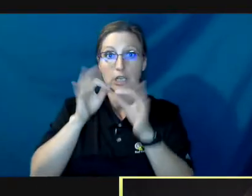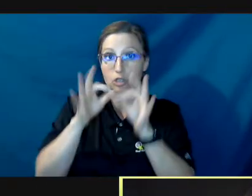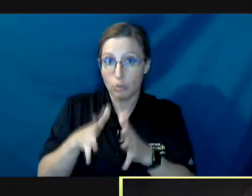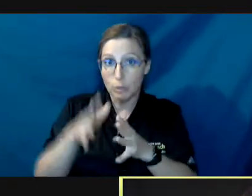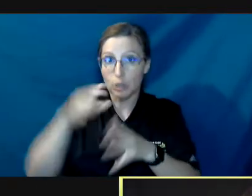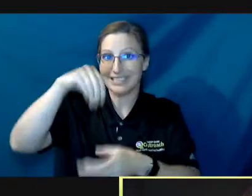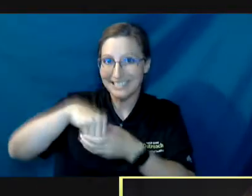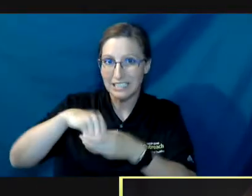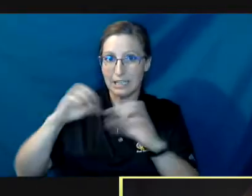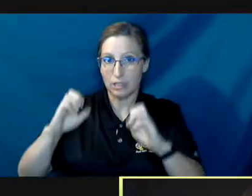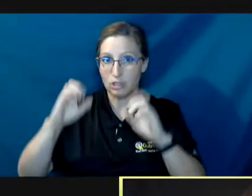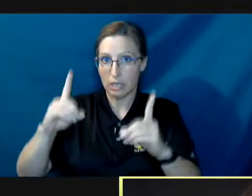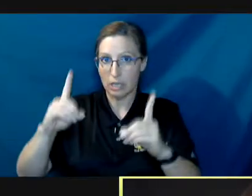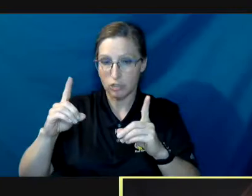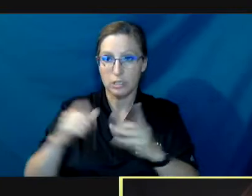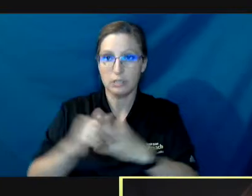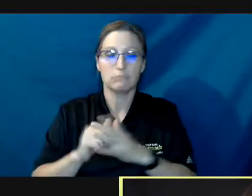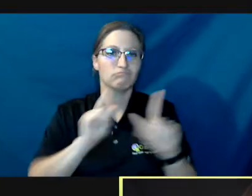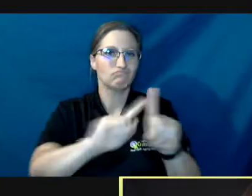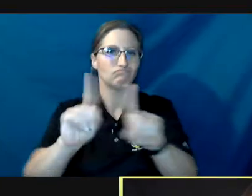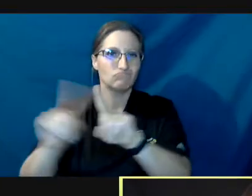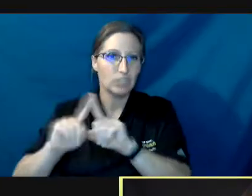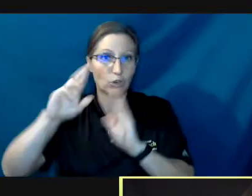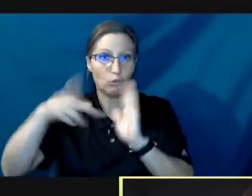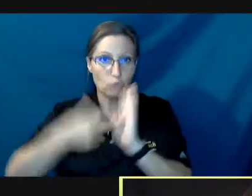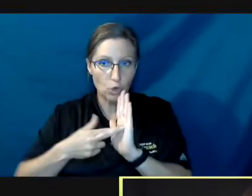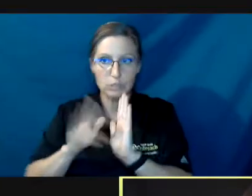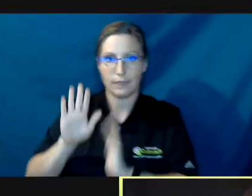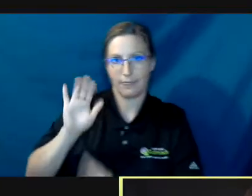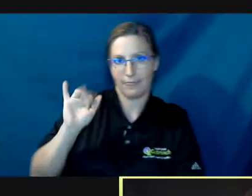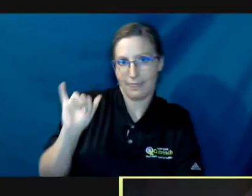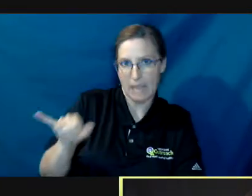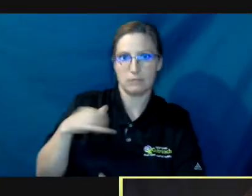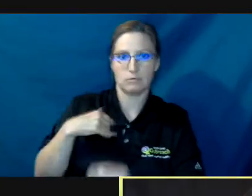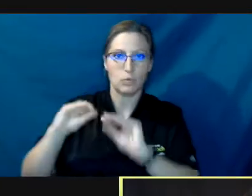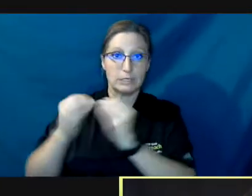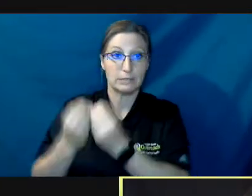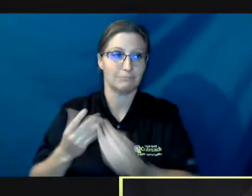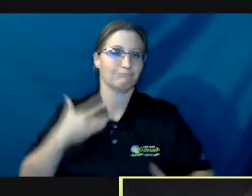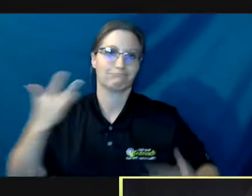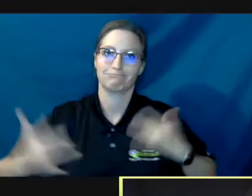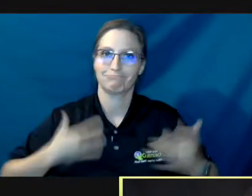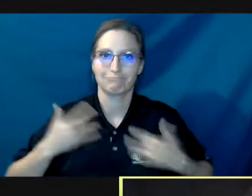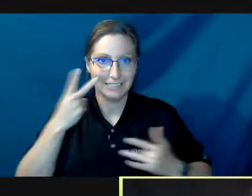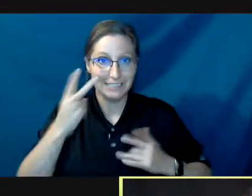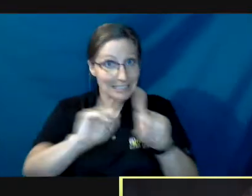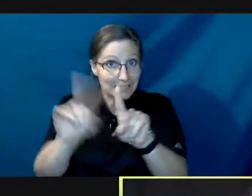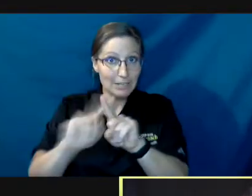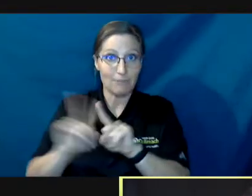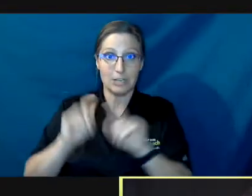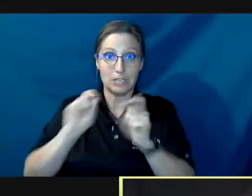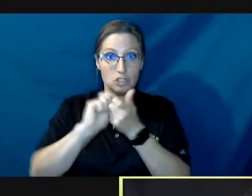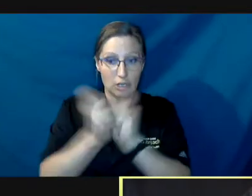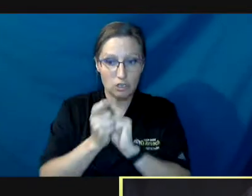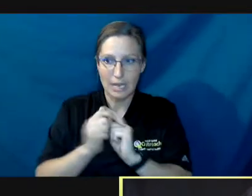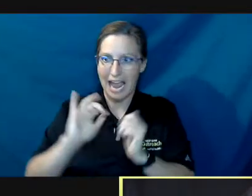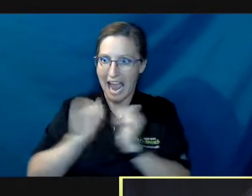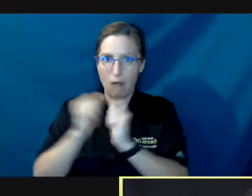in various roles with their organization. So I'm really excited to see these changes and see the impact this will make